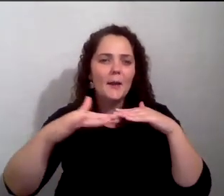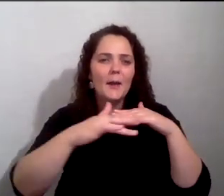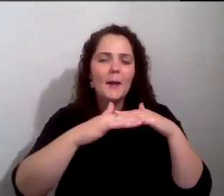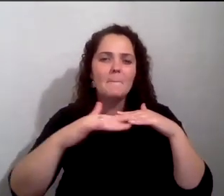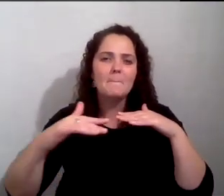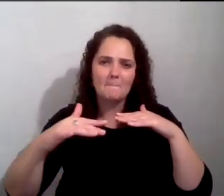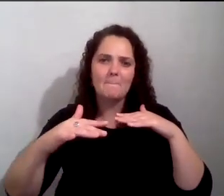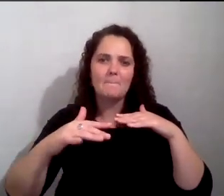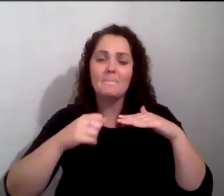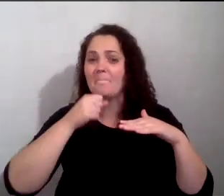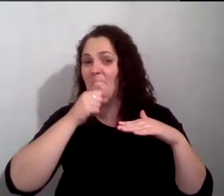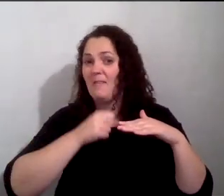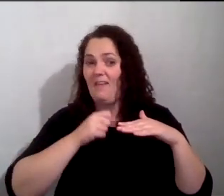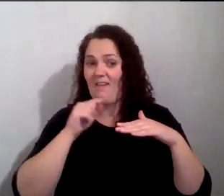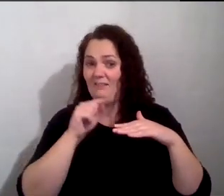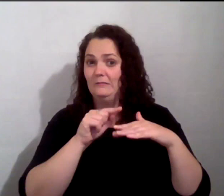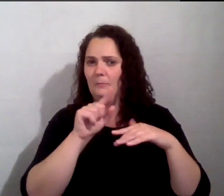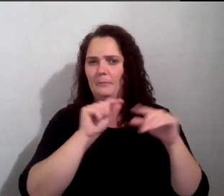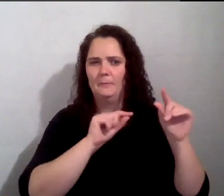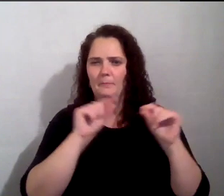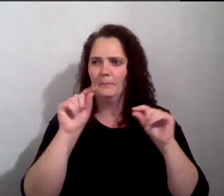Gallery 2, that's devoted to this particular school